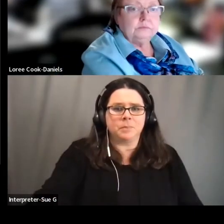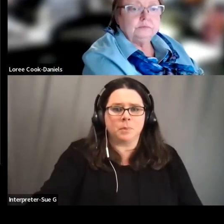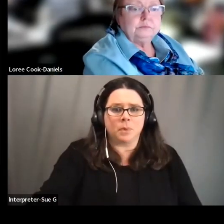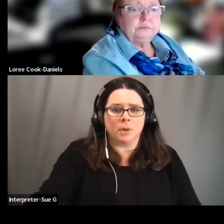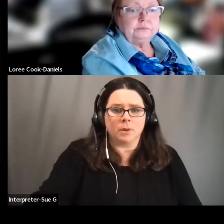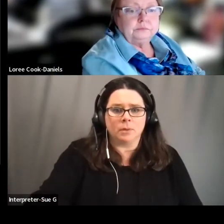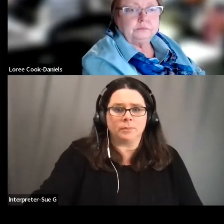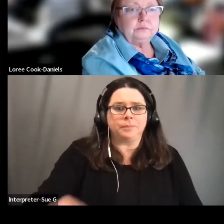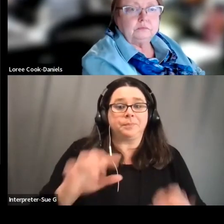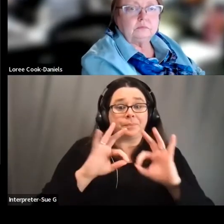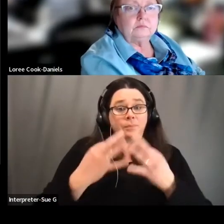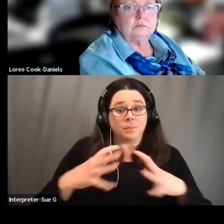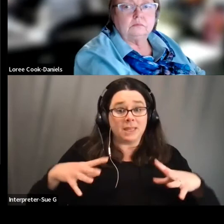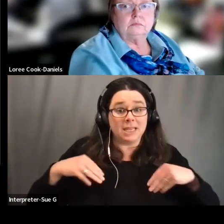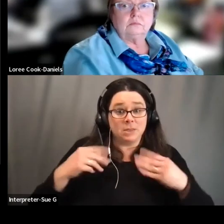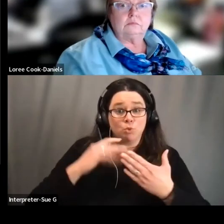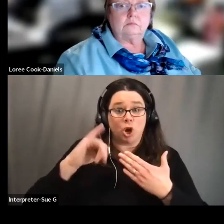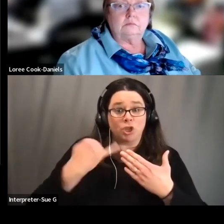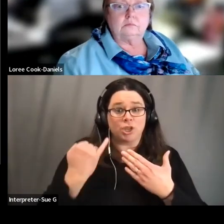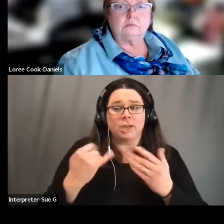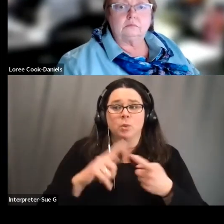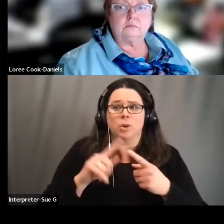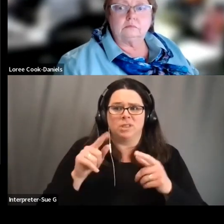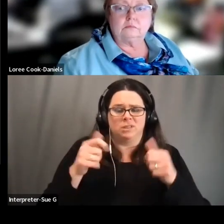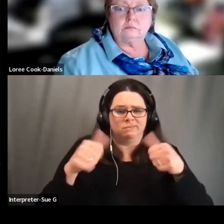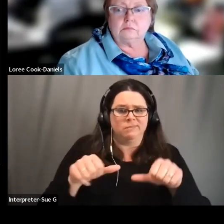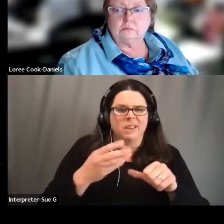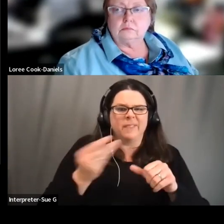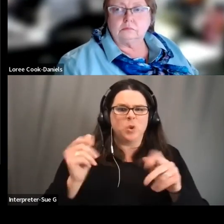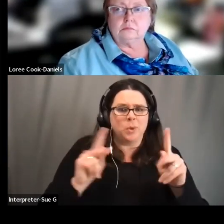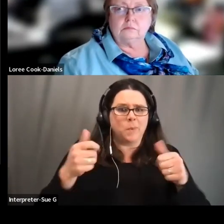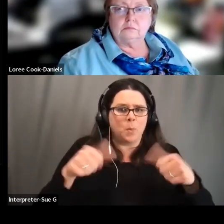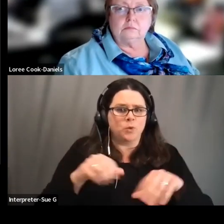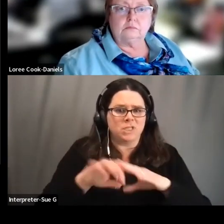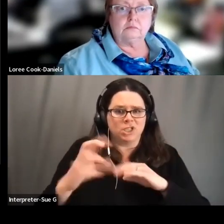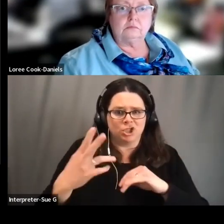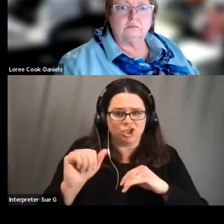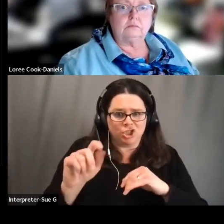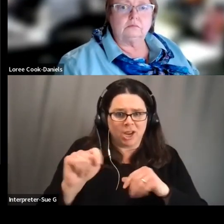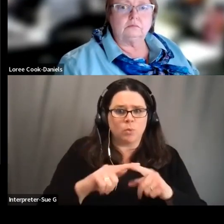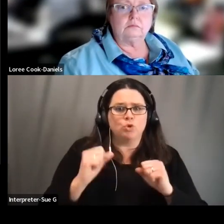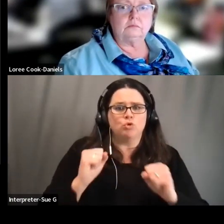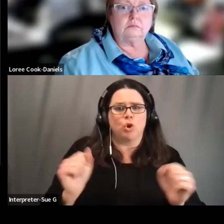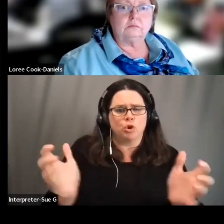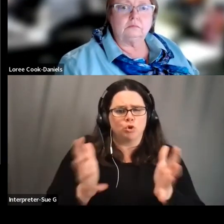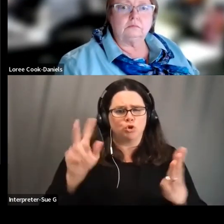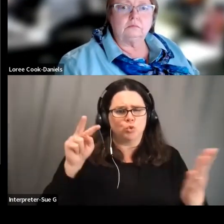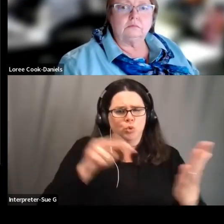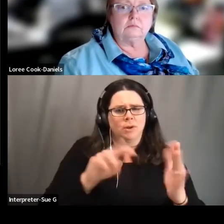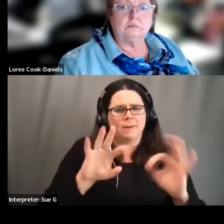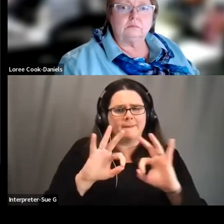The Family Acceptance Project was mentioned several times and I know a couple people even posted it in the chat. We strongly encourage you to look at the Family Acceptance Project.